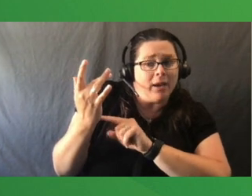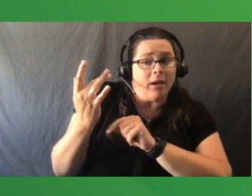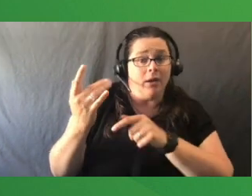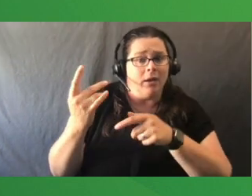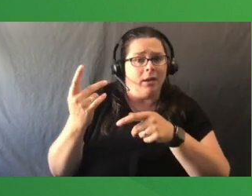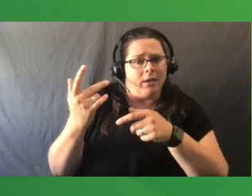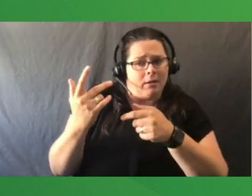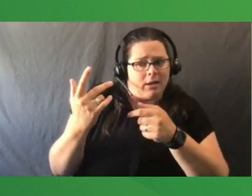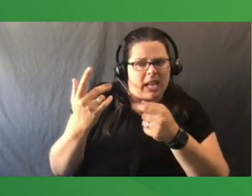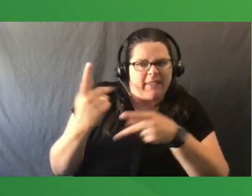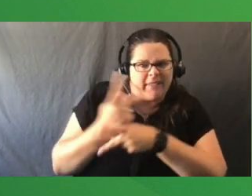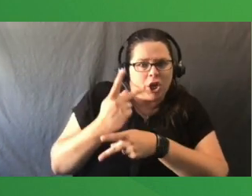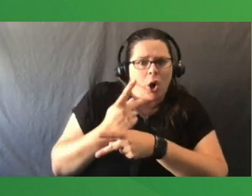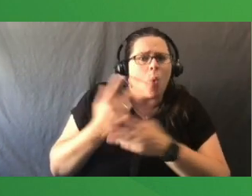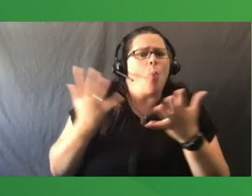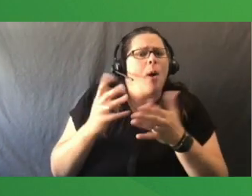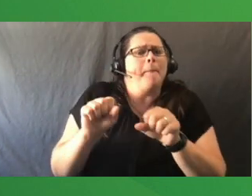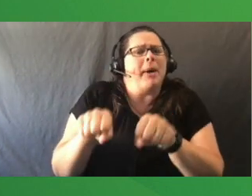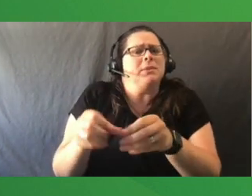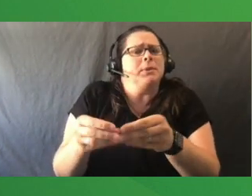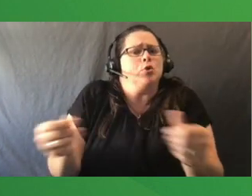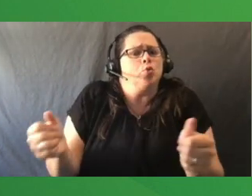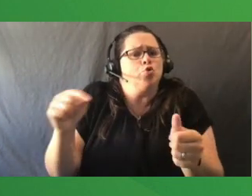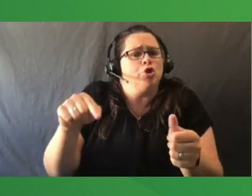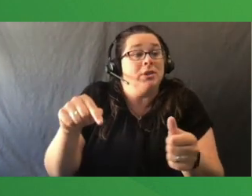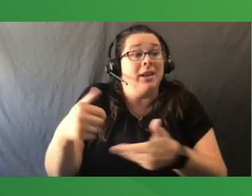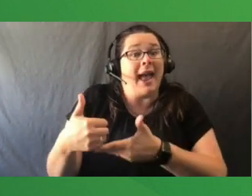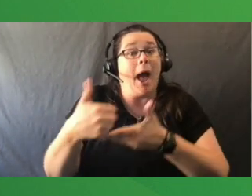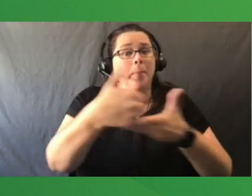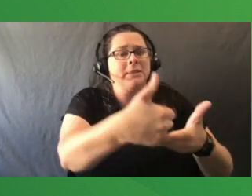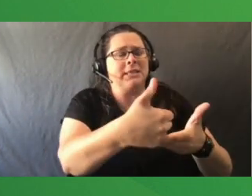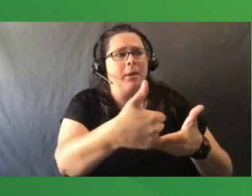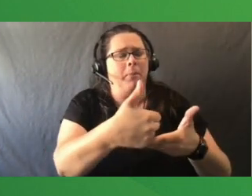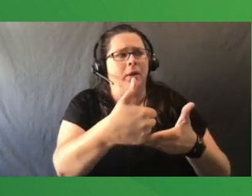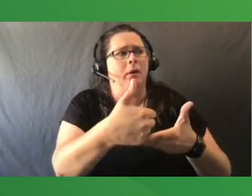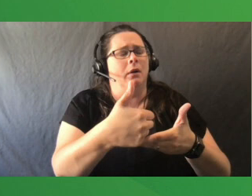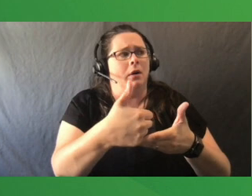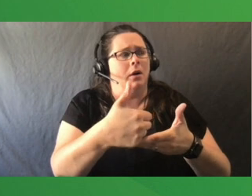to that problem is a helpful way of addressing that anxiety.